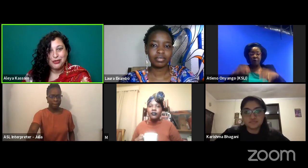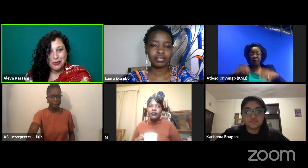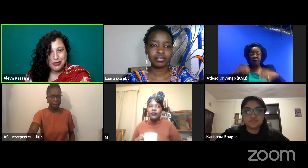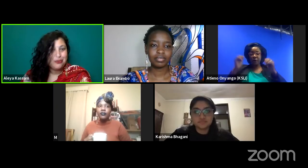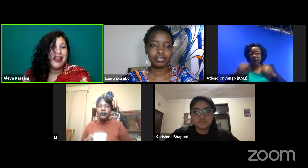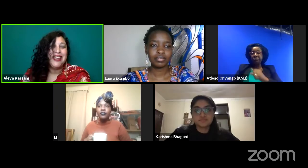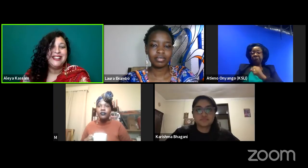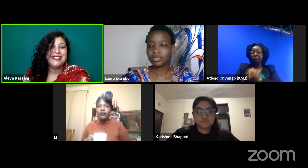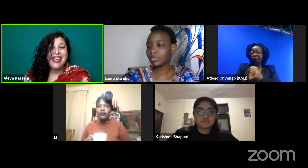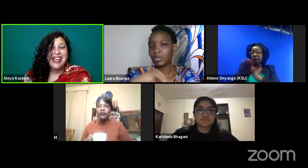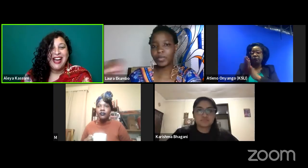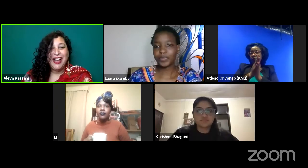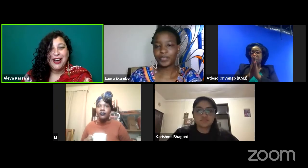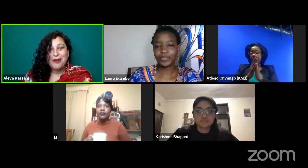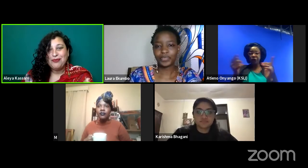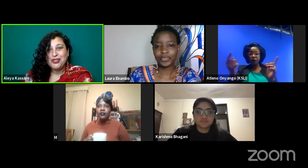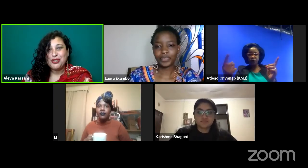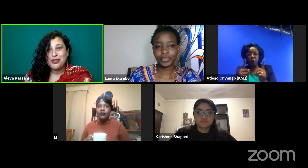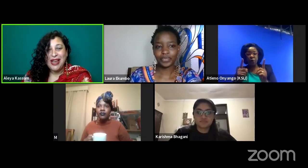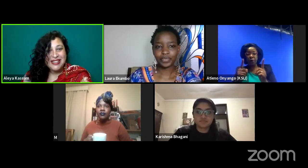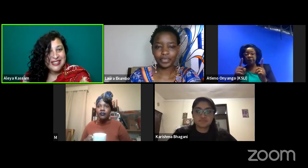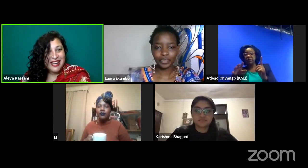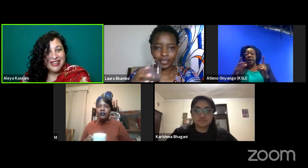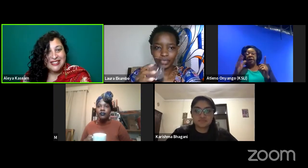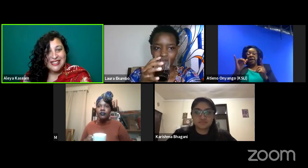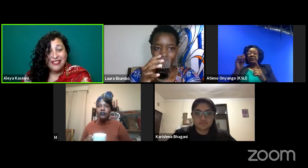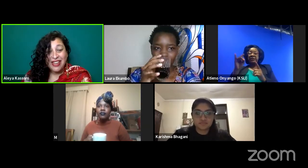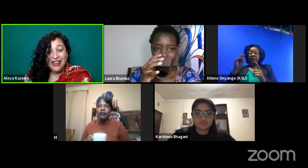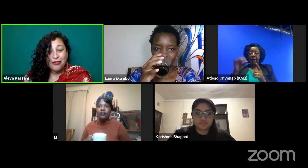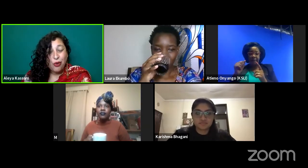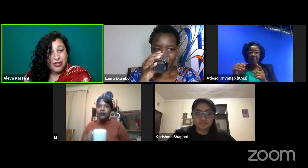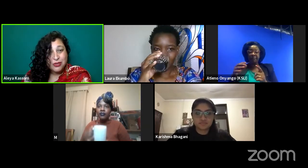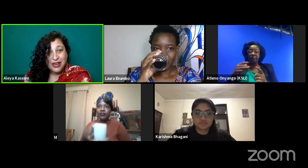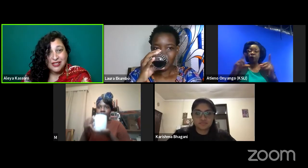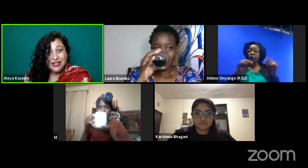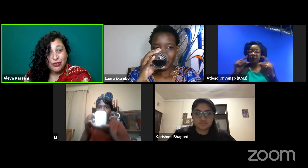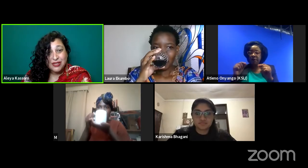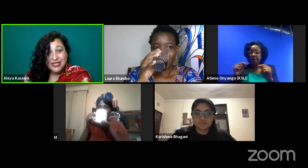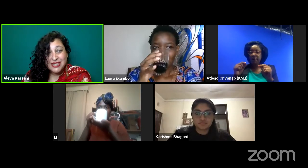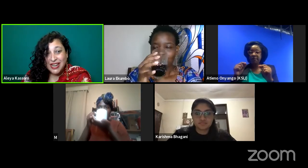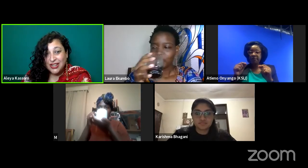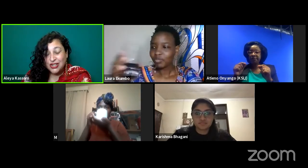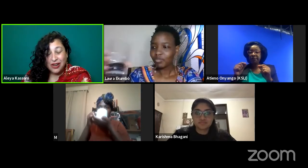to Twitter threads to essays, and then of course when I discovered the stage,